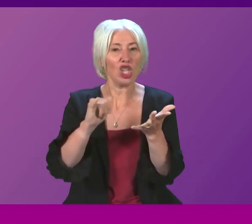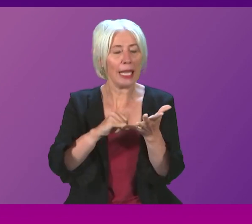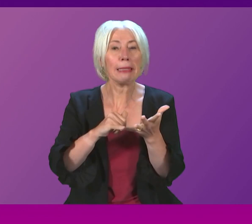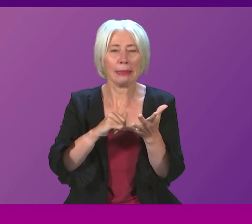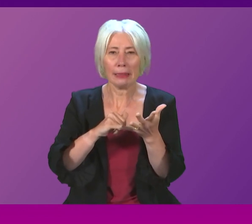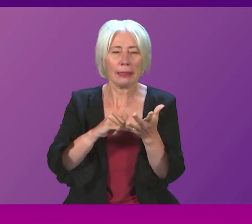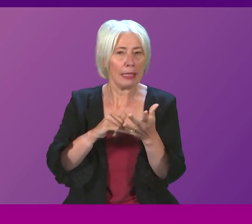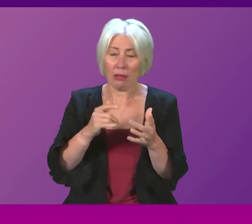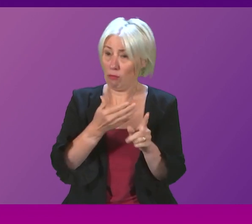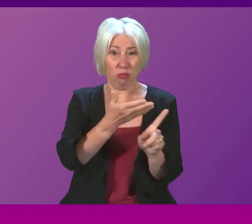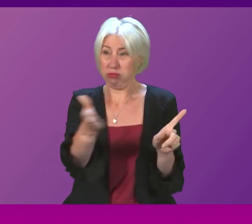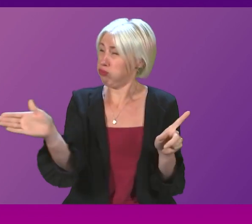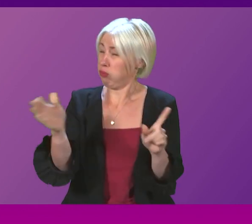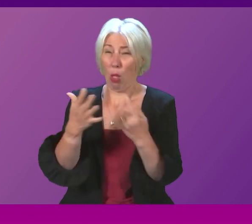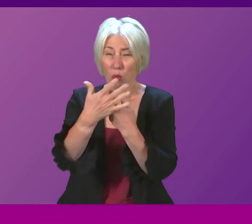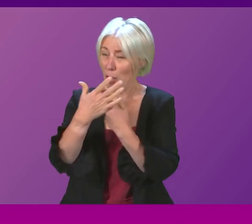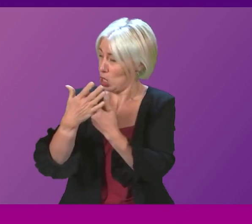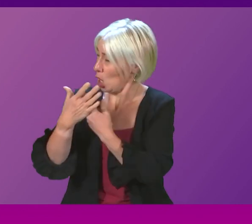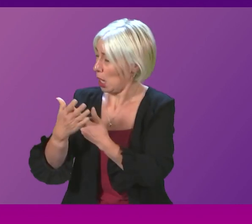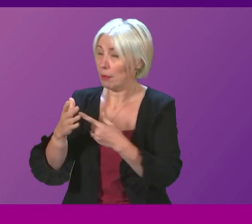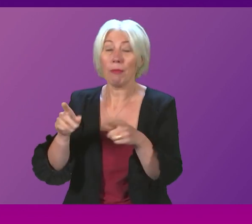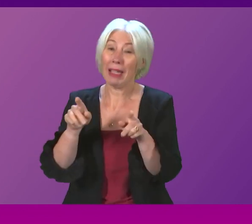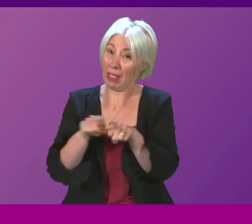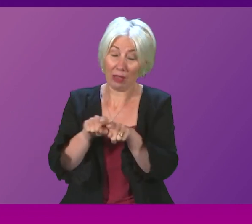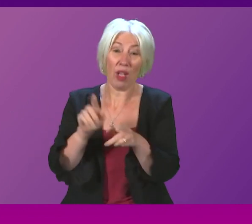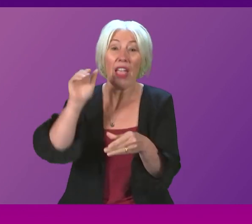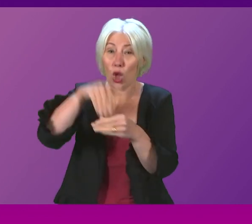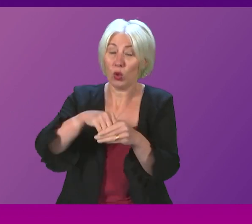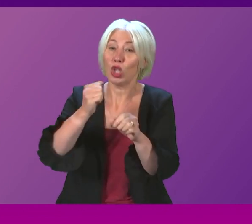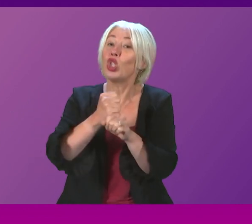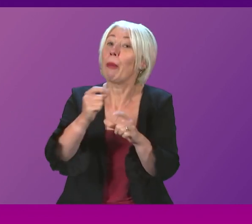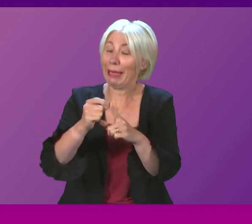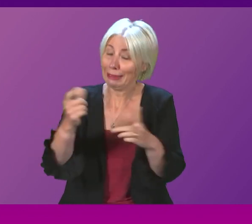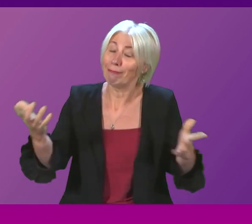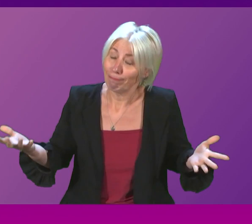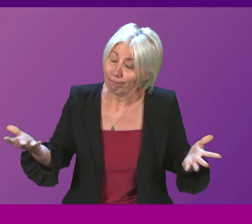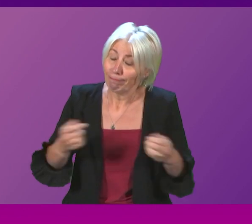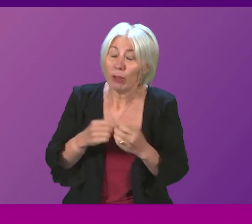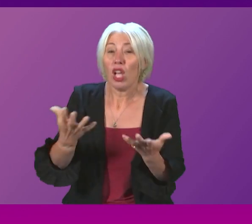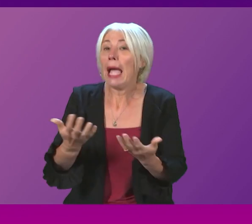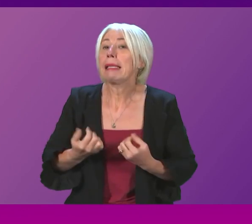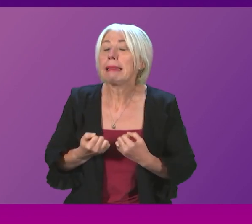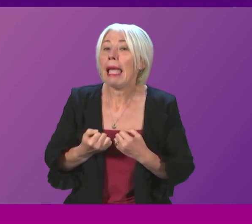in primary care, including GPs, so I absolutely accept those comments from the BMA.